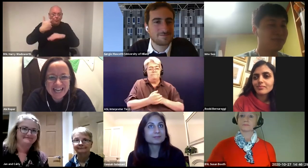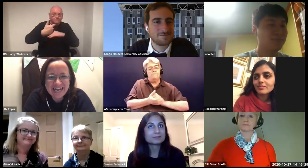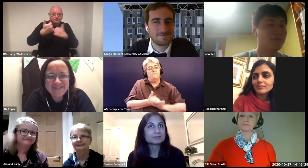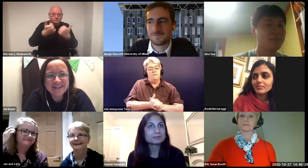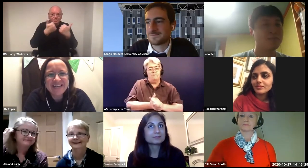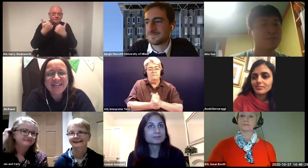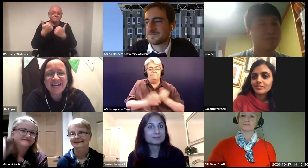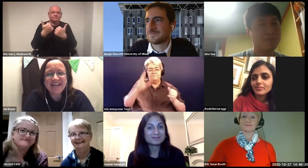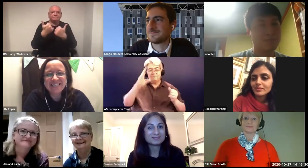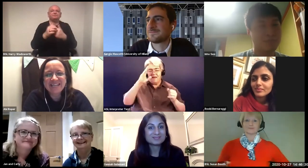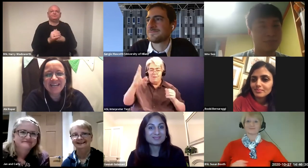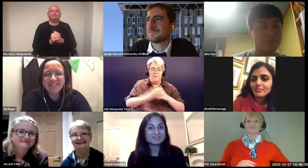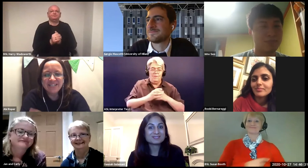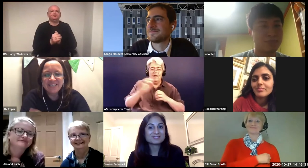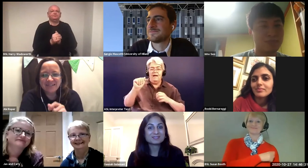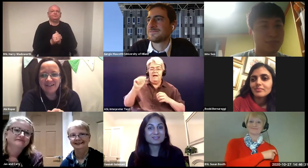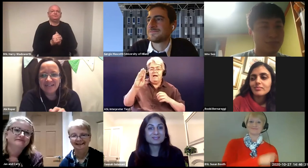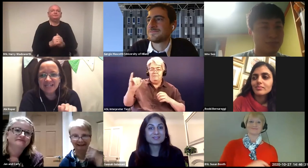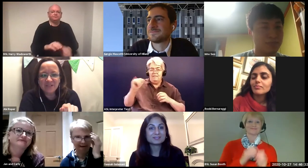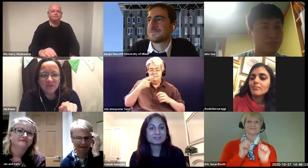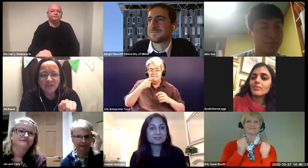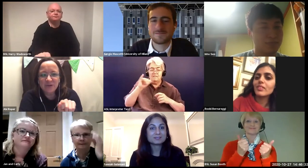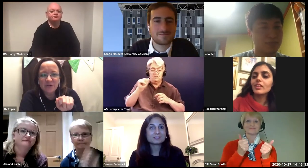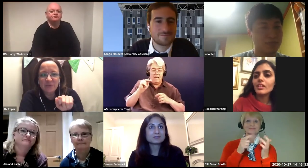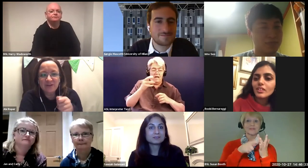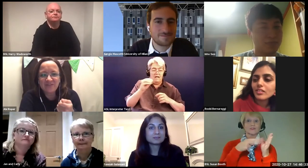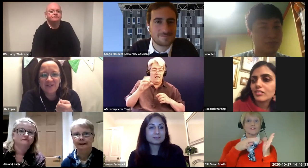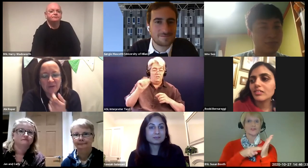Hello and uh Jan and Carly can you switch your microphone on